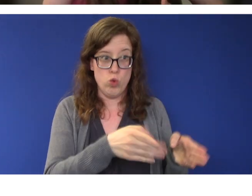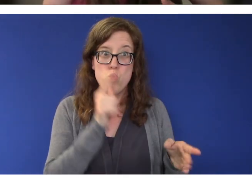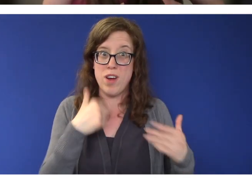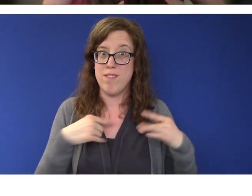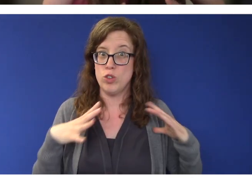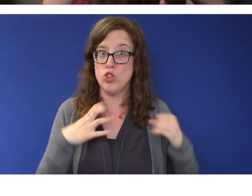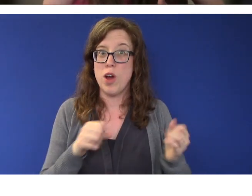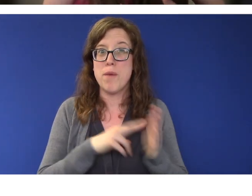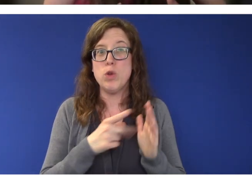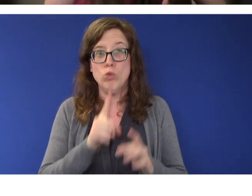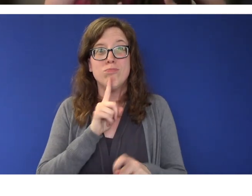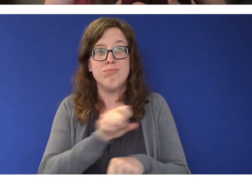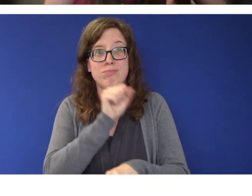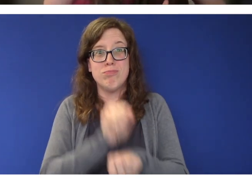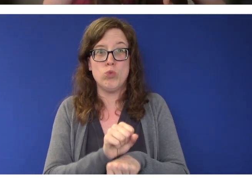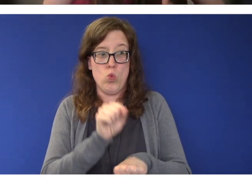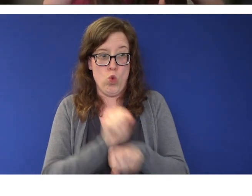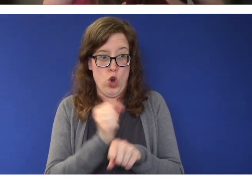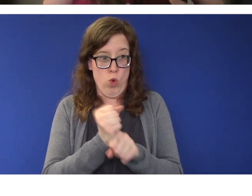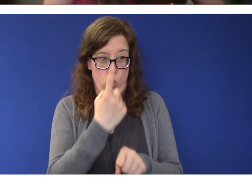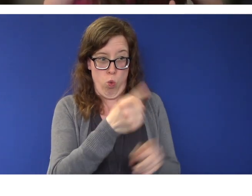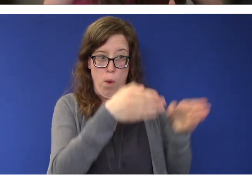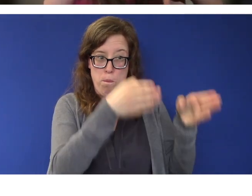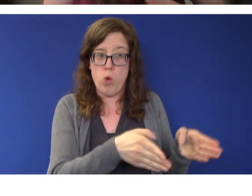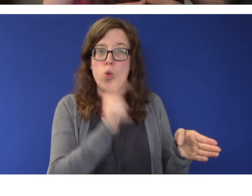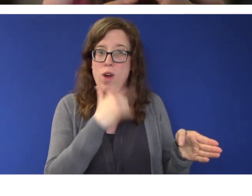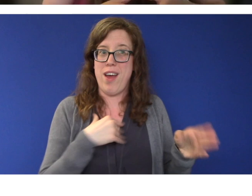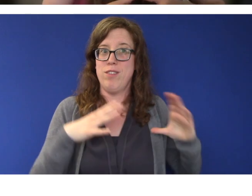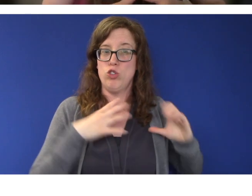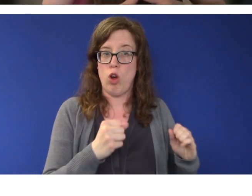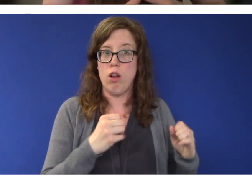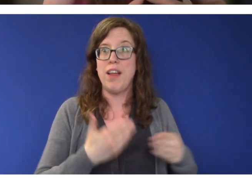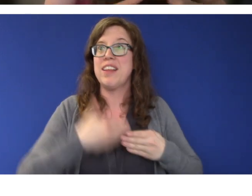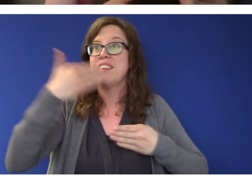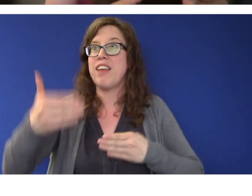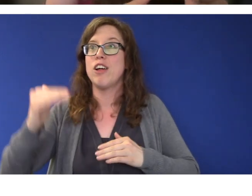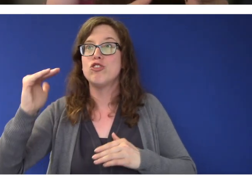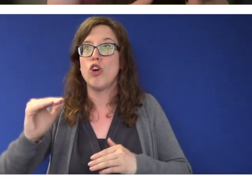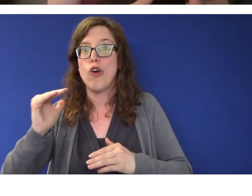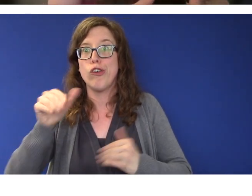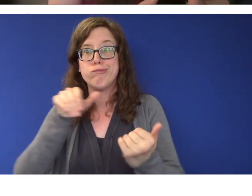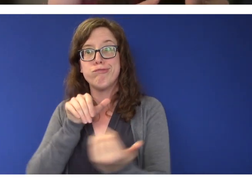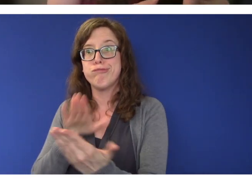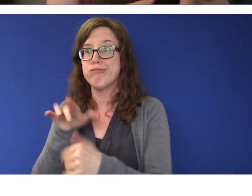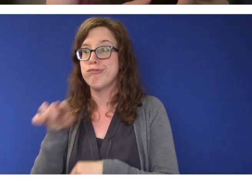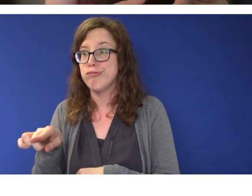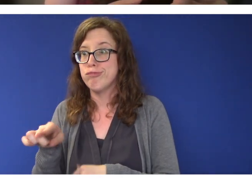you truly have worked with one child with CHARGE Syndrome. The next child that you encounter or